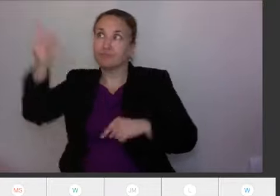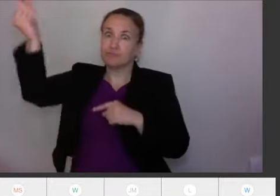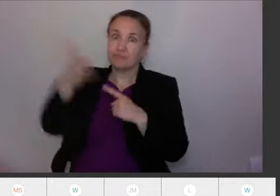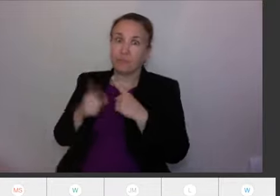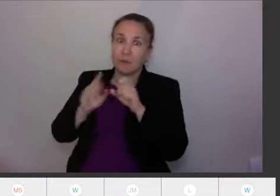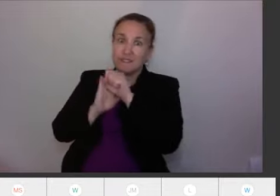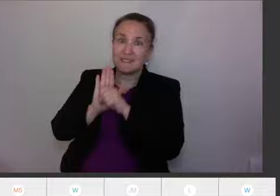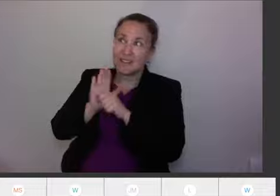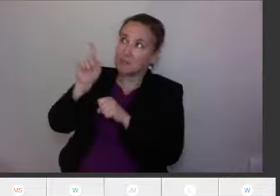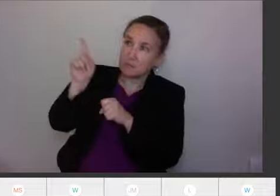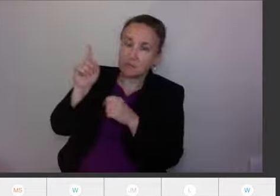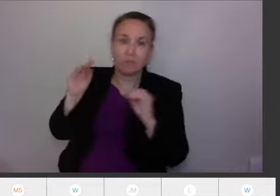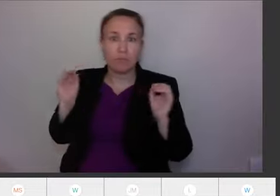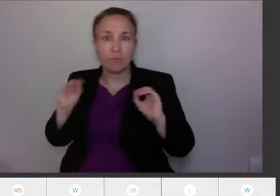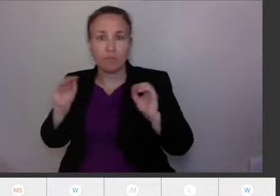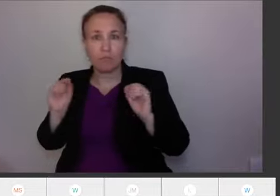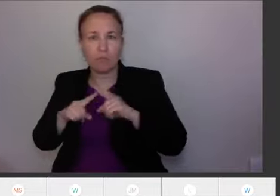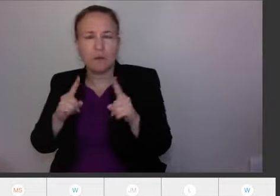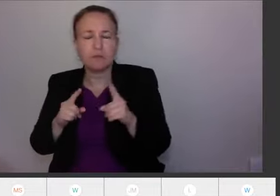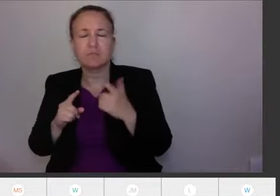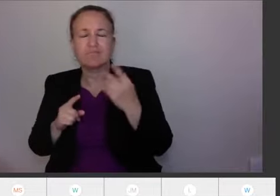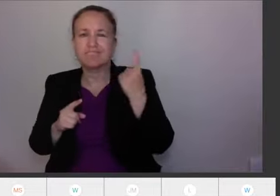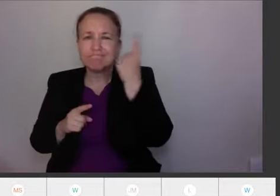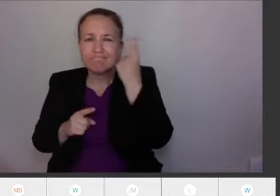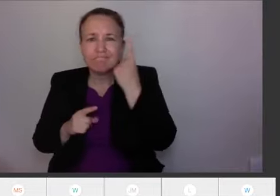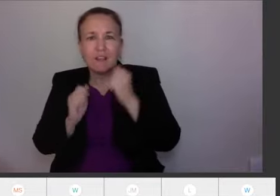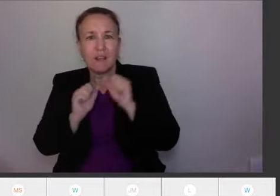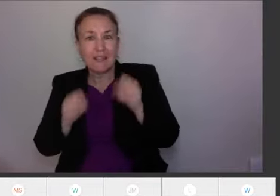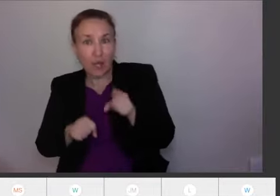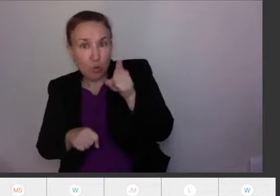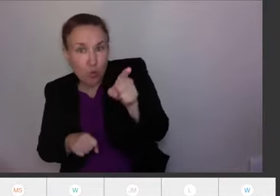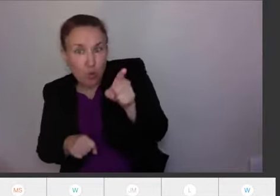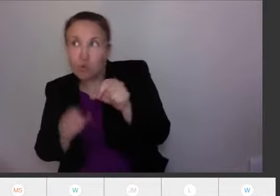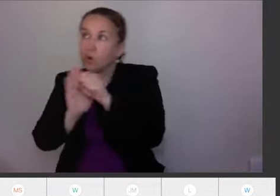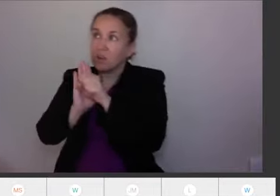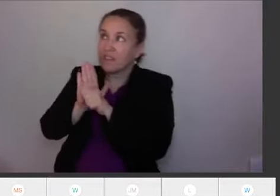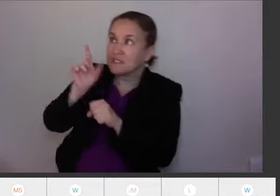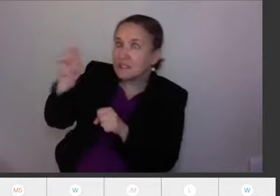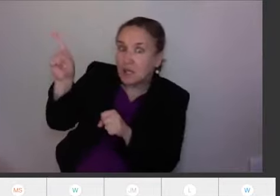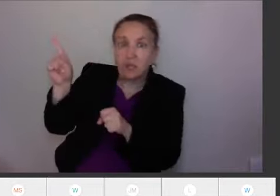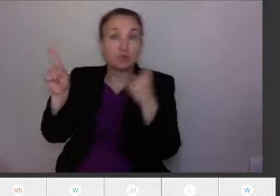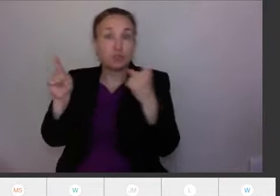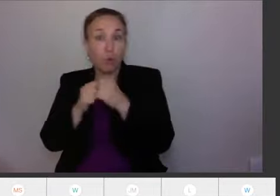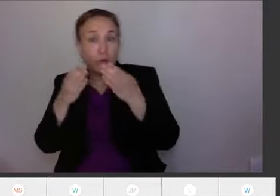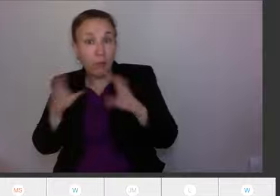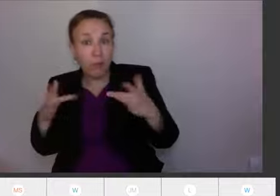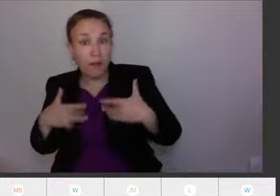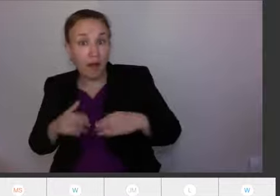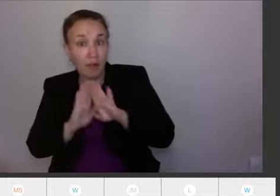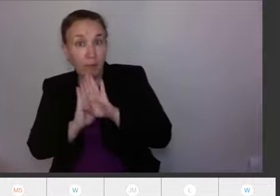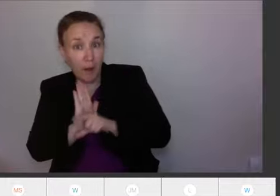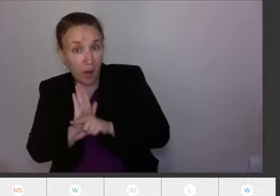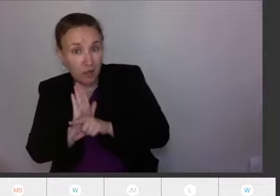there a way for either you or the state or someone with a public health background to help them